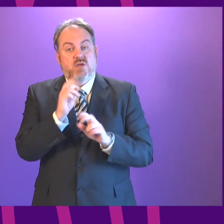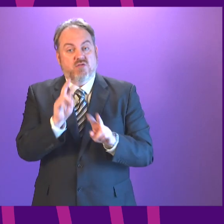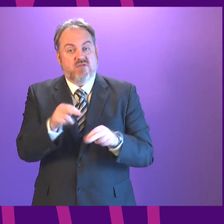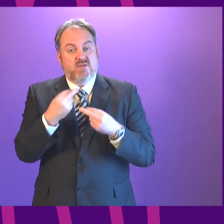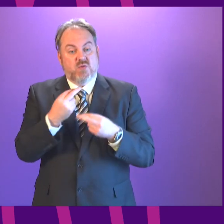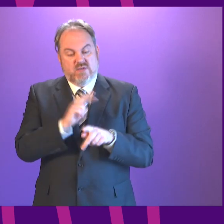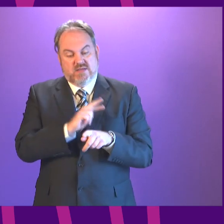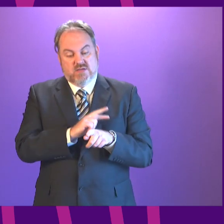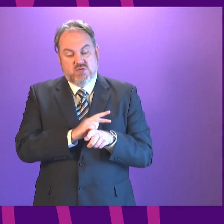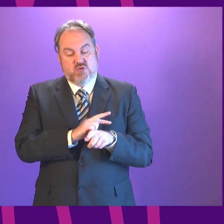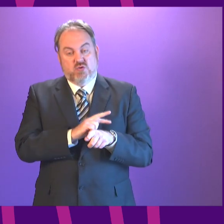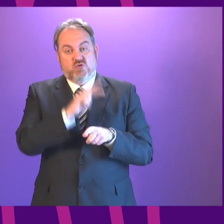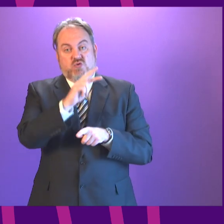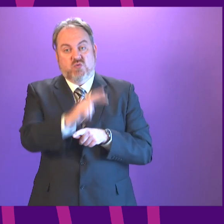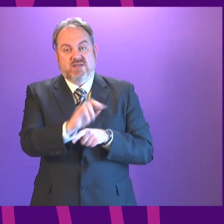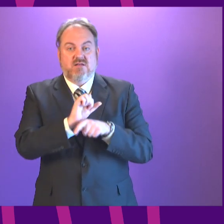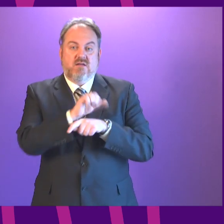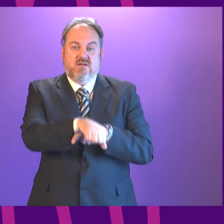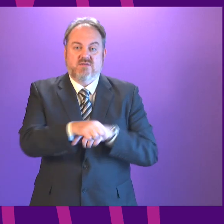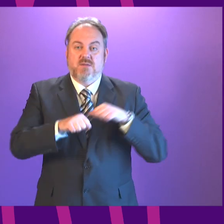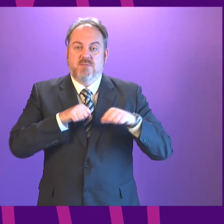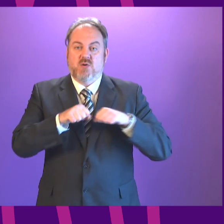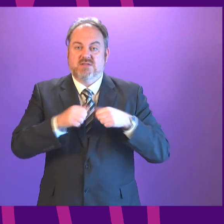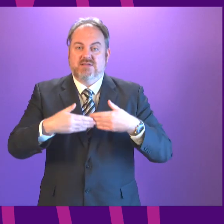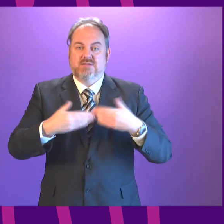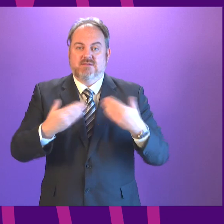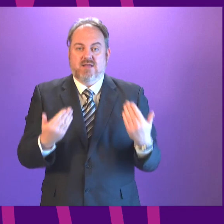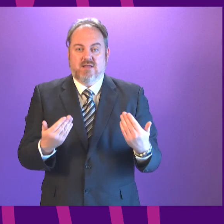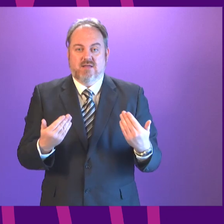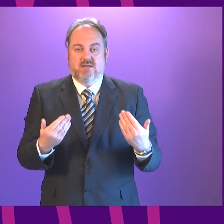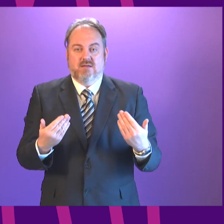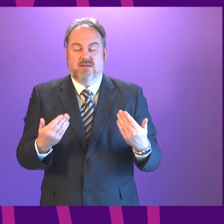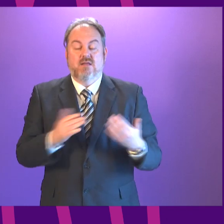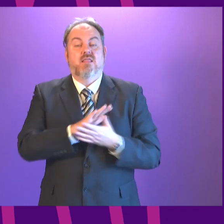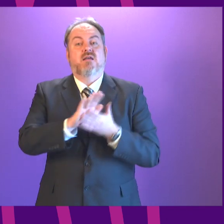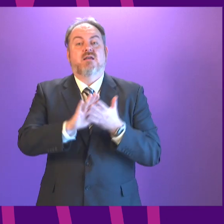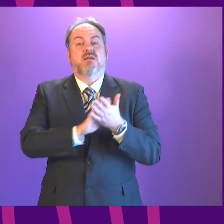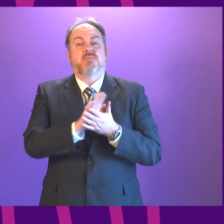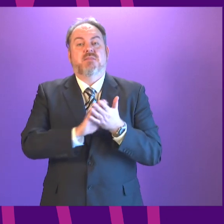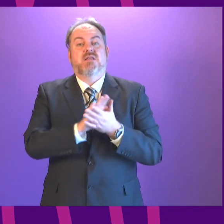commencement of the restrictions on boxing day, and I will set out its outcome in the